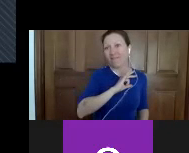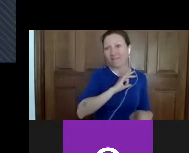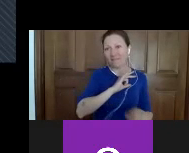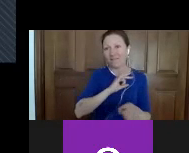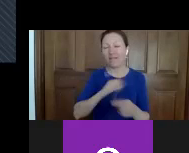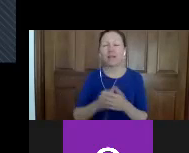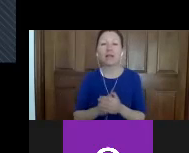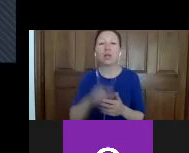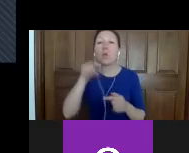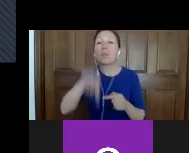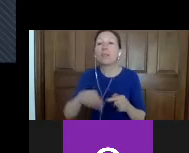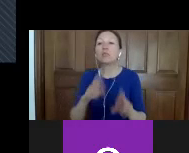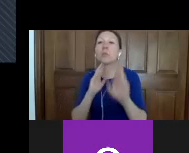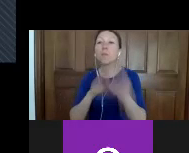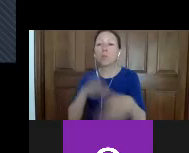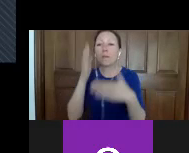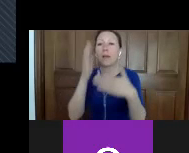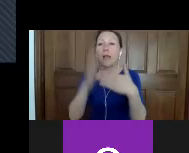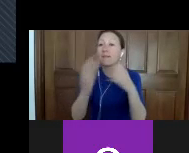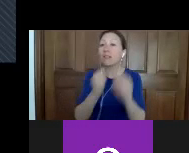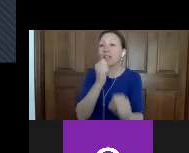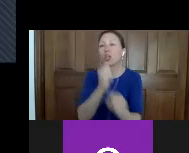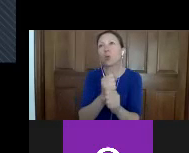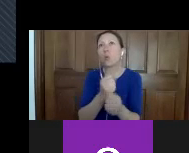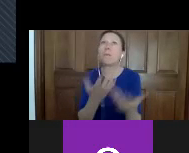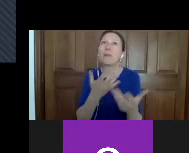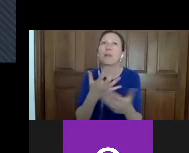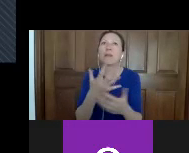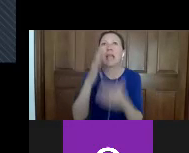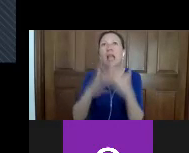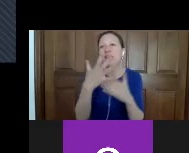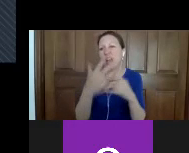or at the end of five years, the office that's responsible for administering this will ask